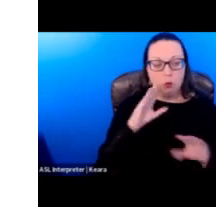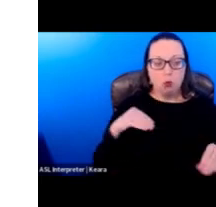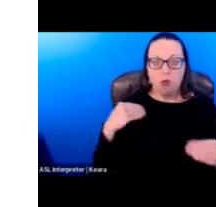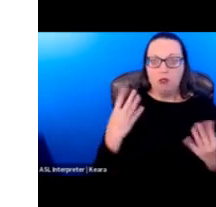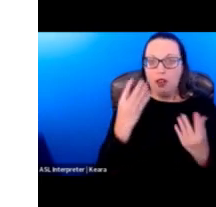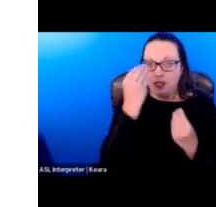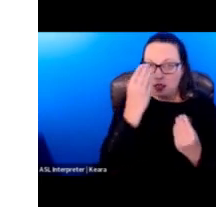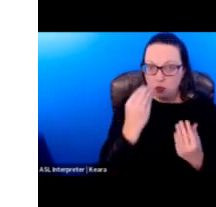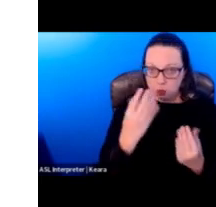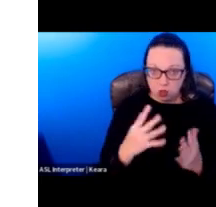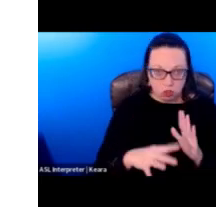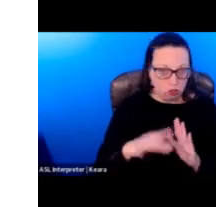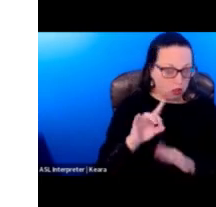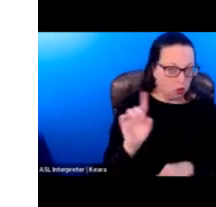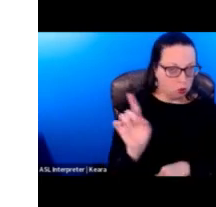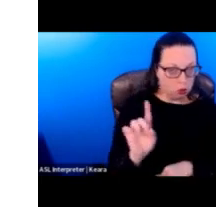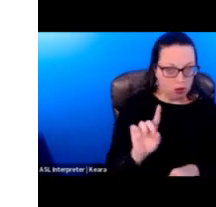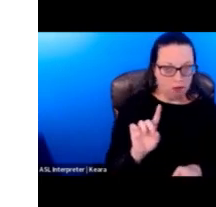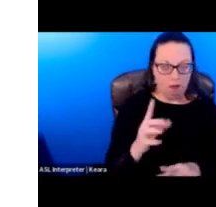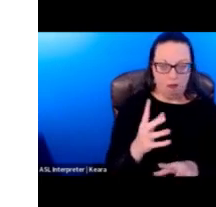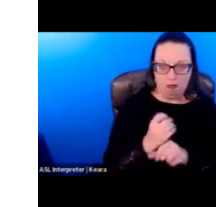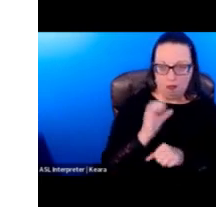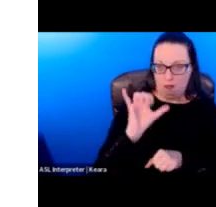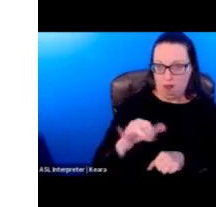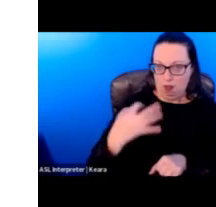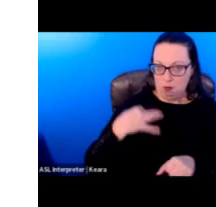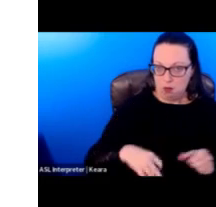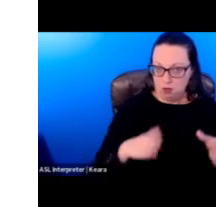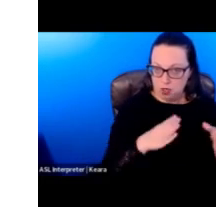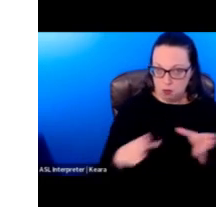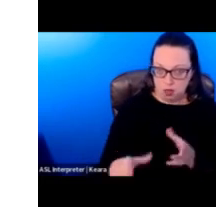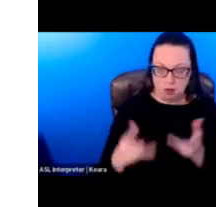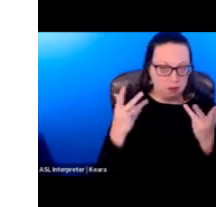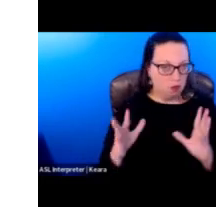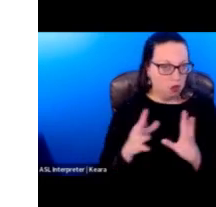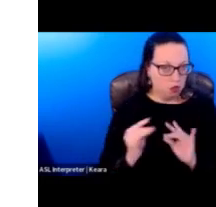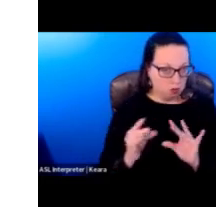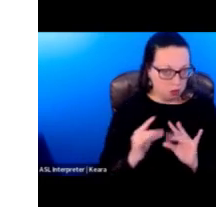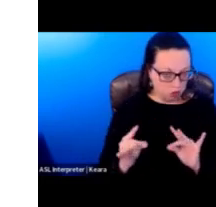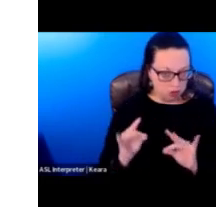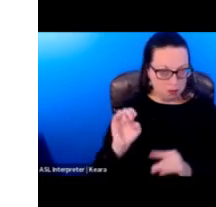where I can get that benefits planning that has been mentioned by Eileen, most recently, for